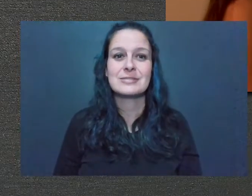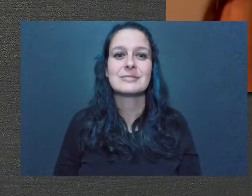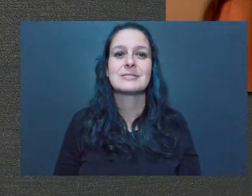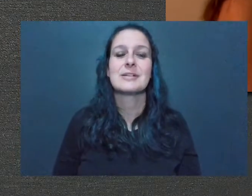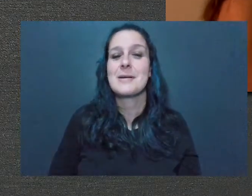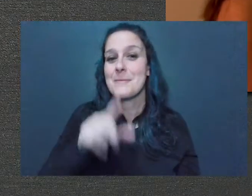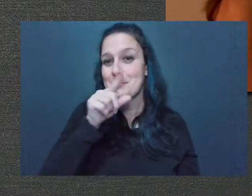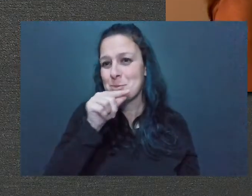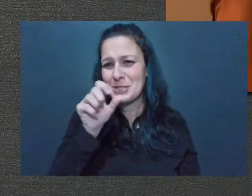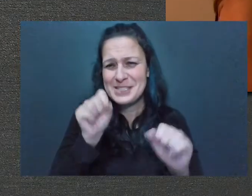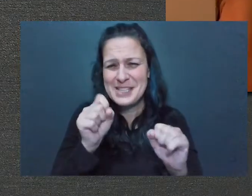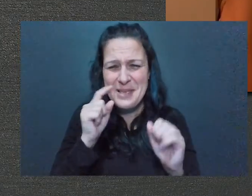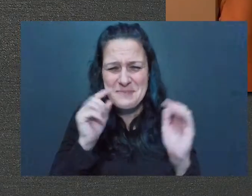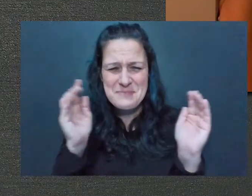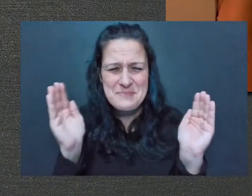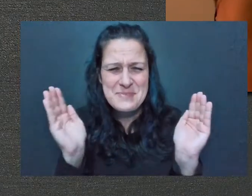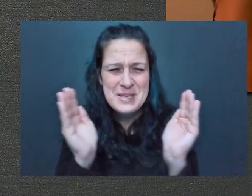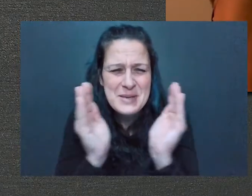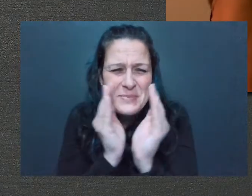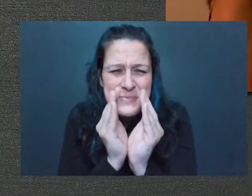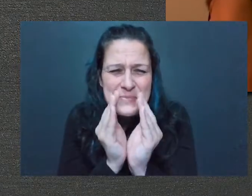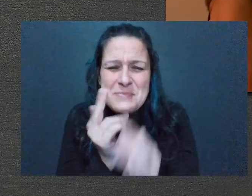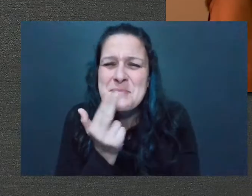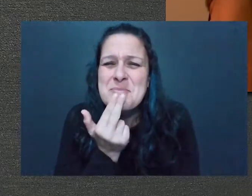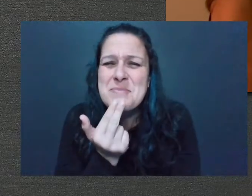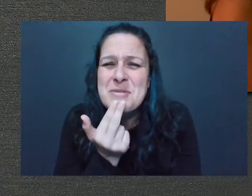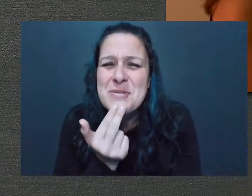and birds can be little.